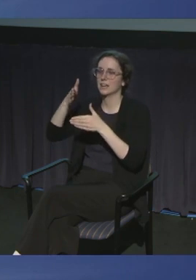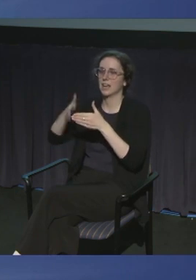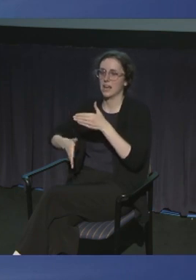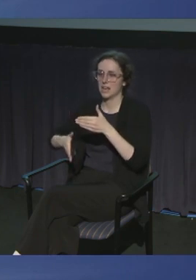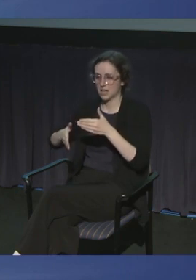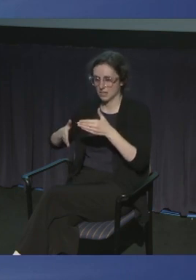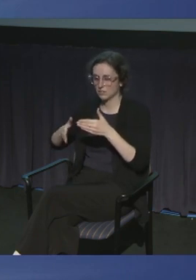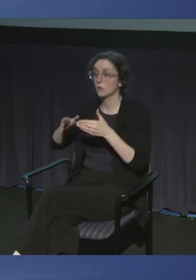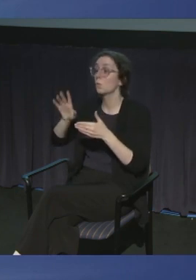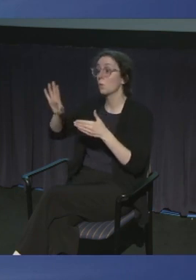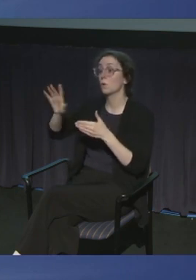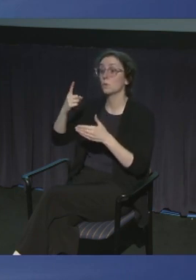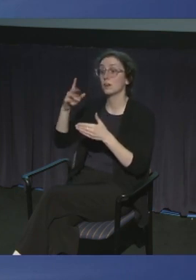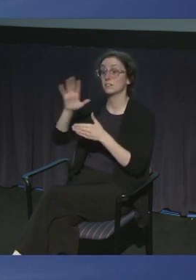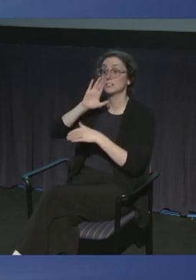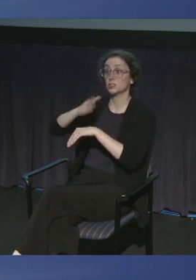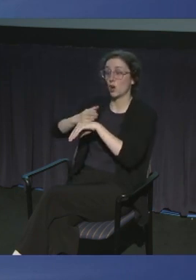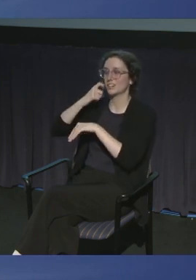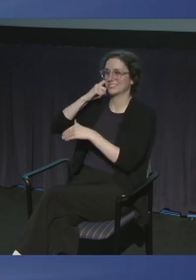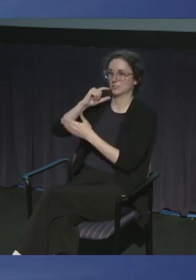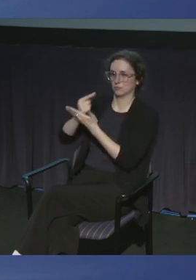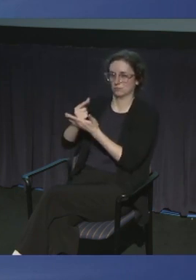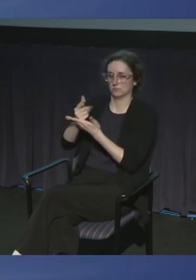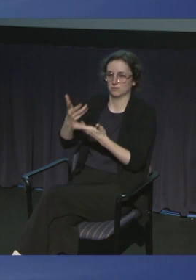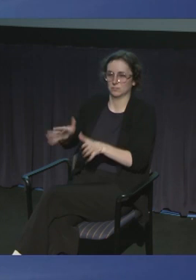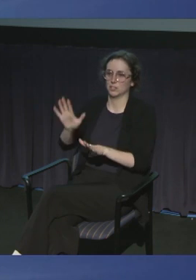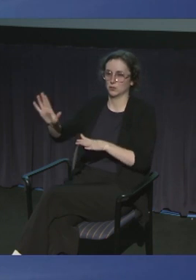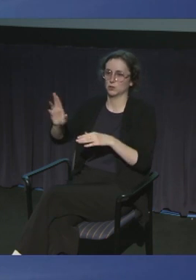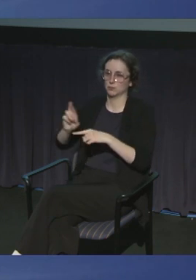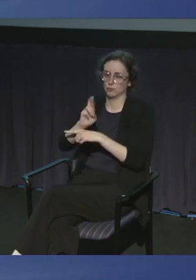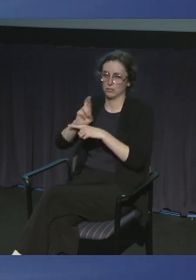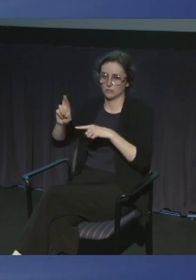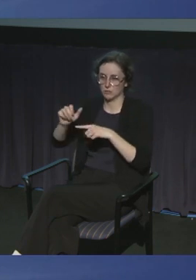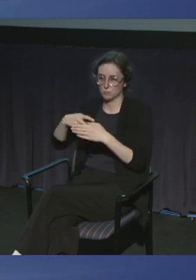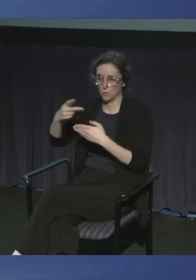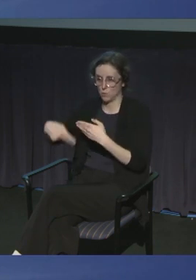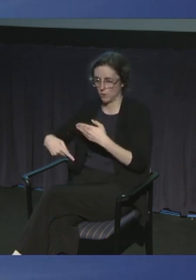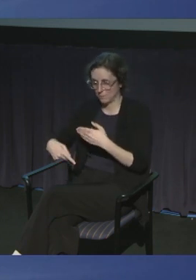DAUGHTERS.